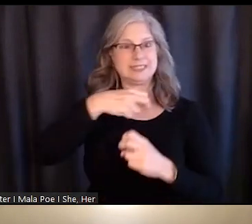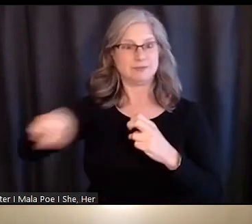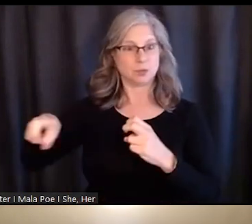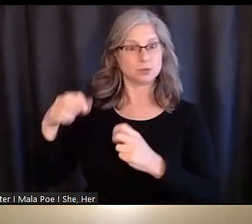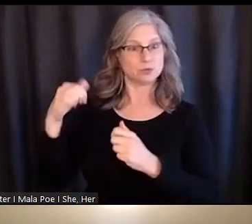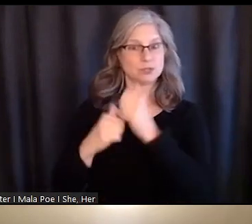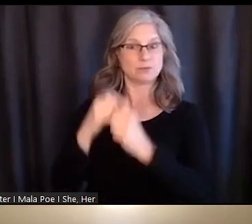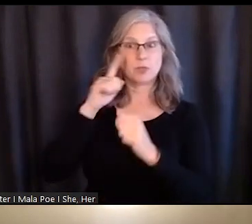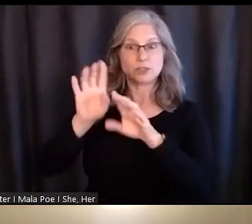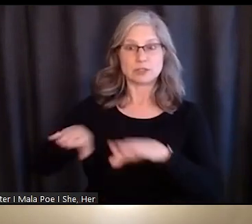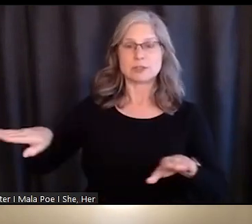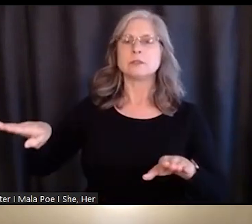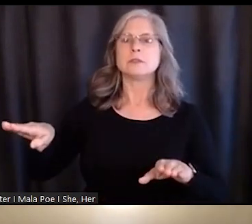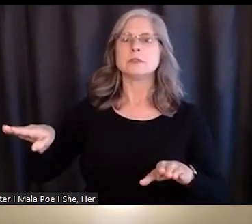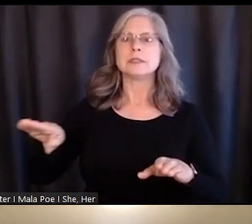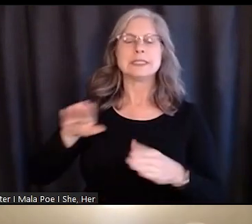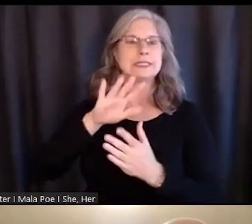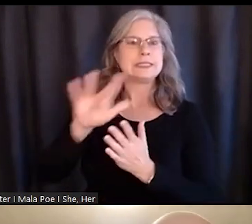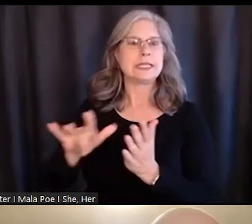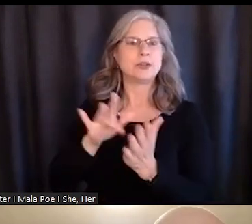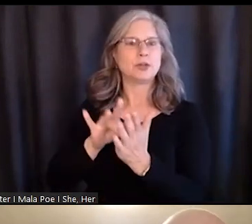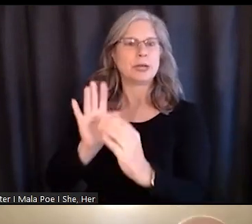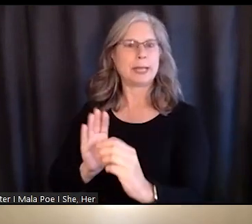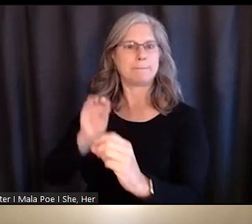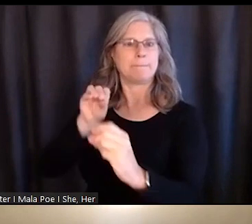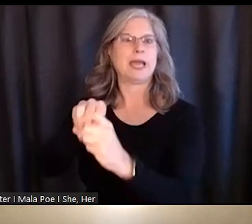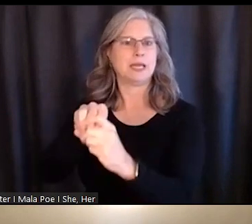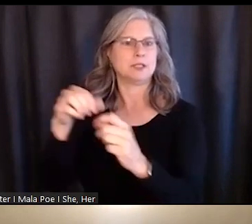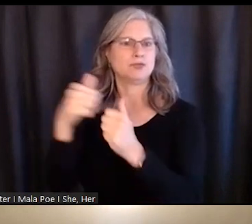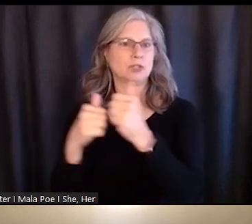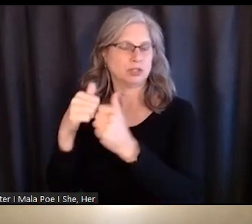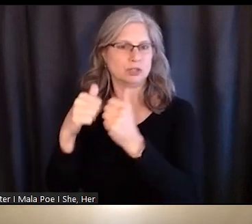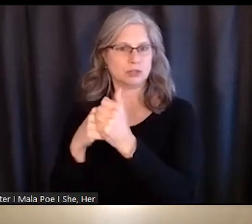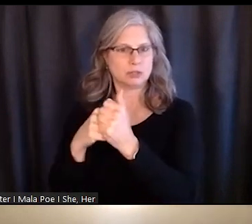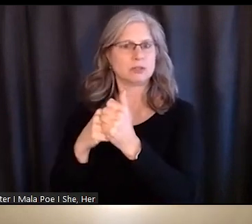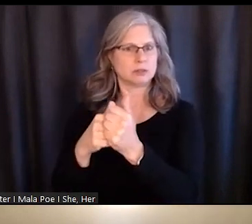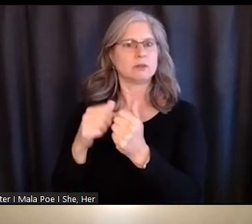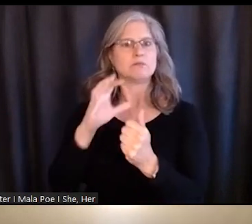the center embedded structures, at nine years of age, very few children are actually passing this or mastered it.